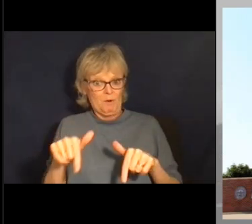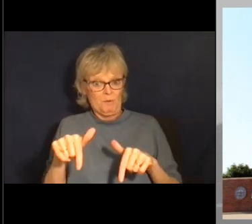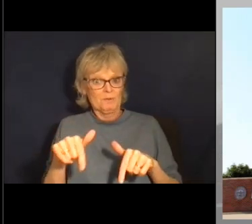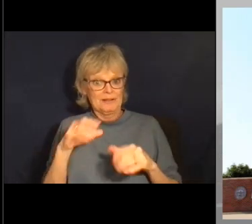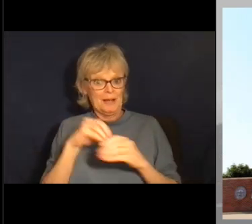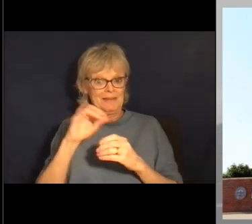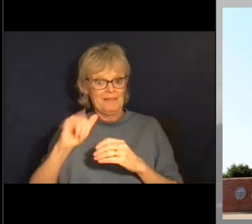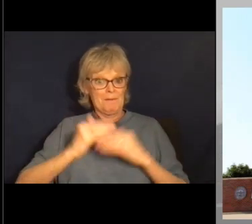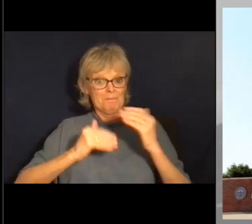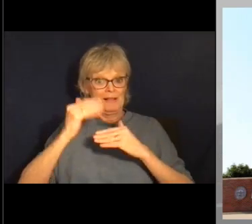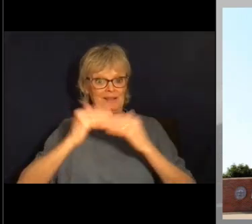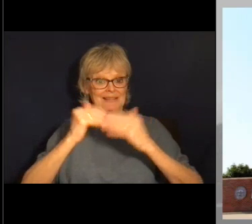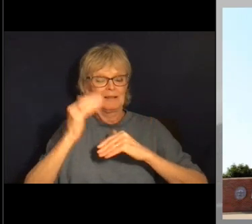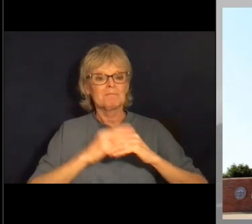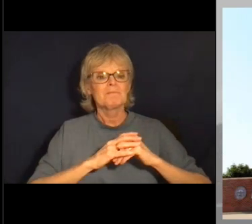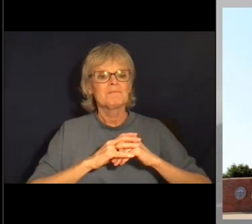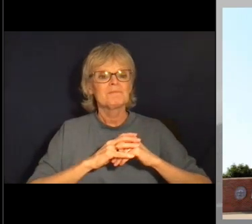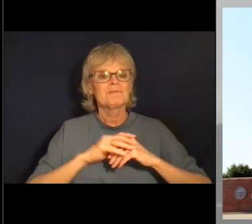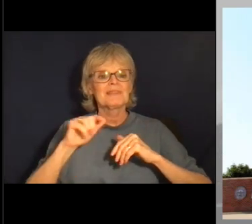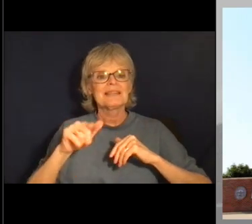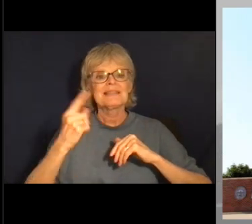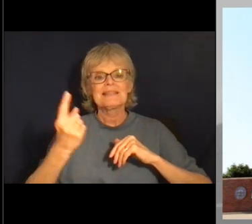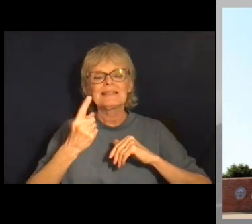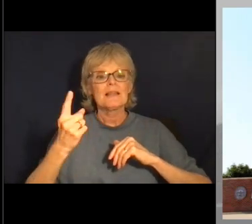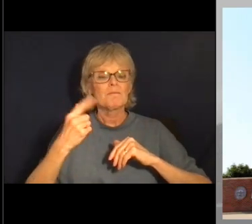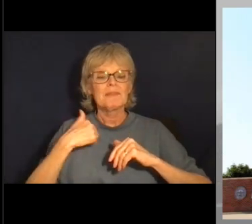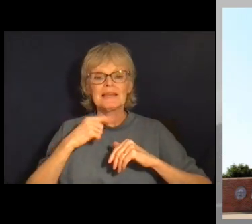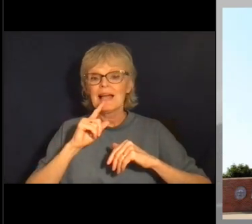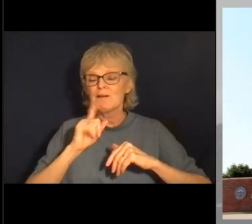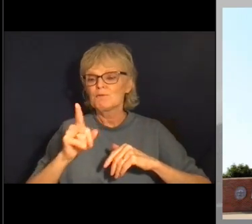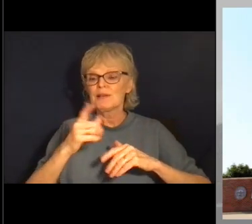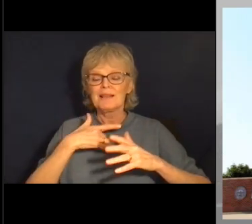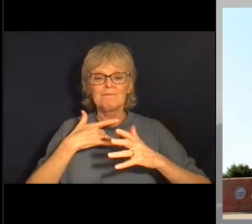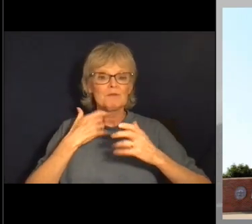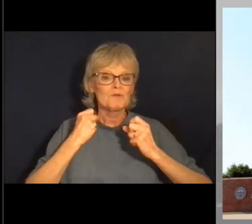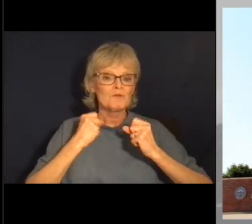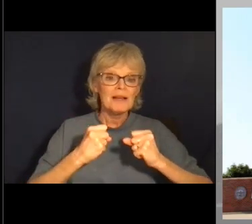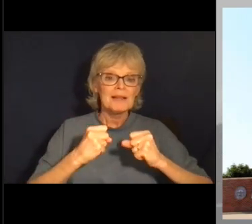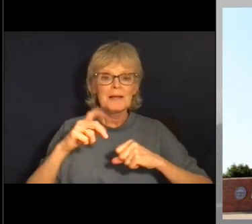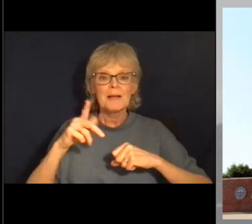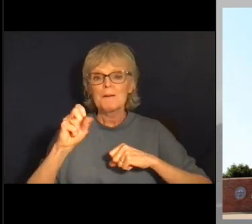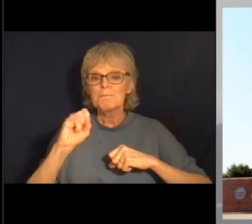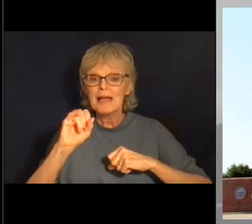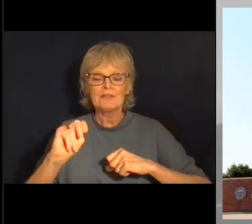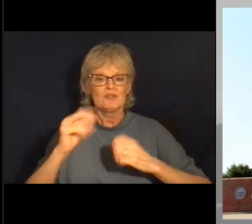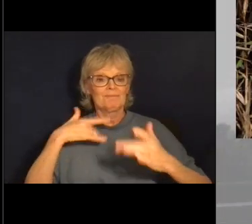So this is something that I really got a lot of passion for. And I'm excited to talk to you guys about it.